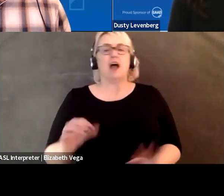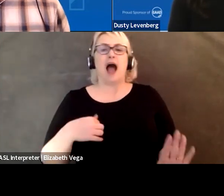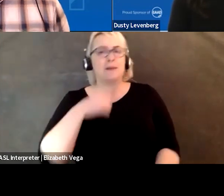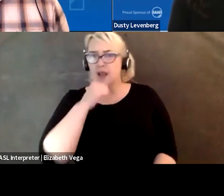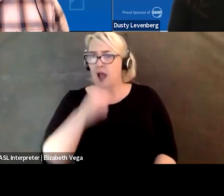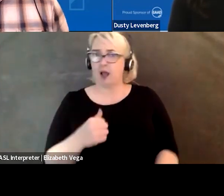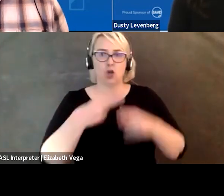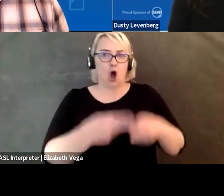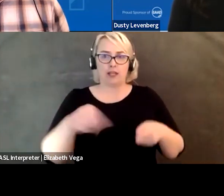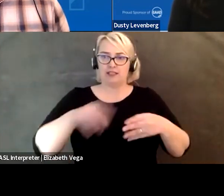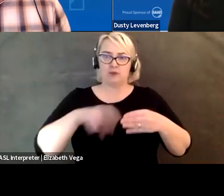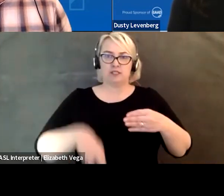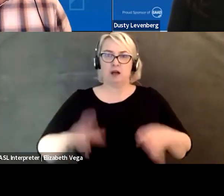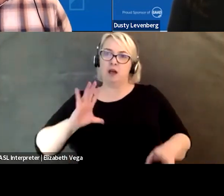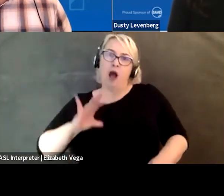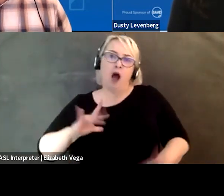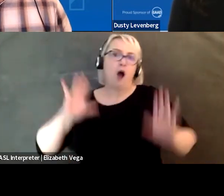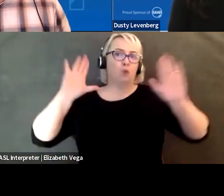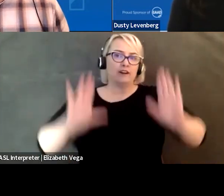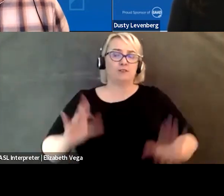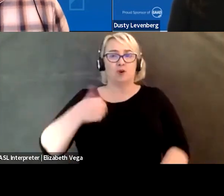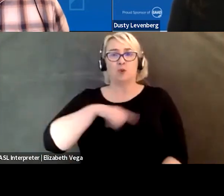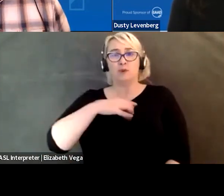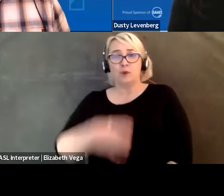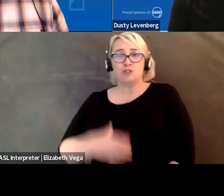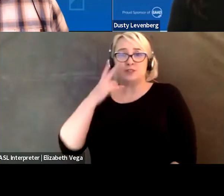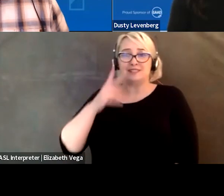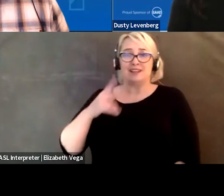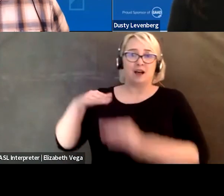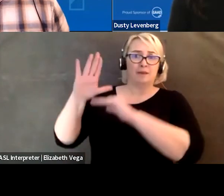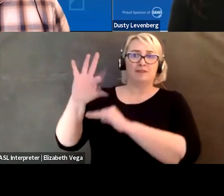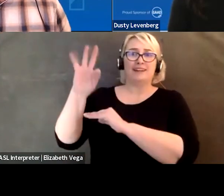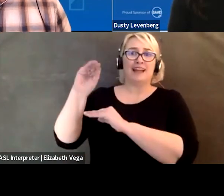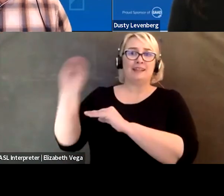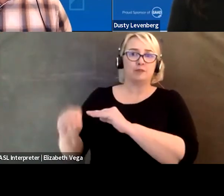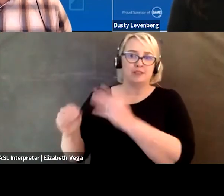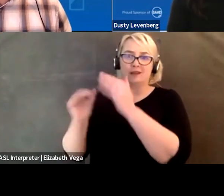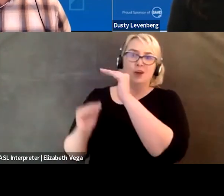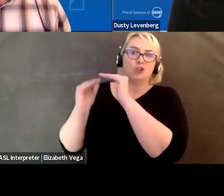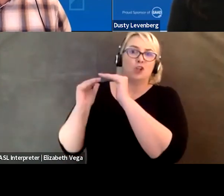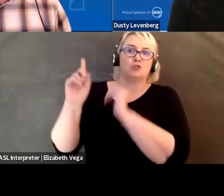You know, we'd love to see 90-plus% and approaching 100% of the very top sites.